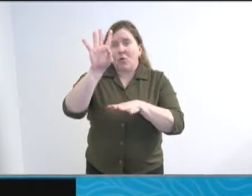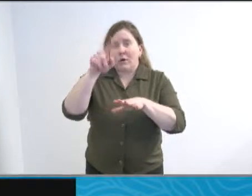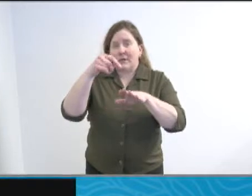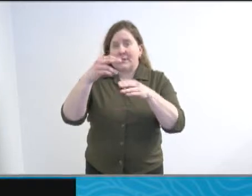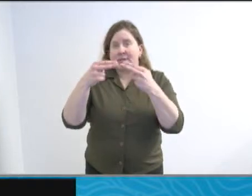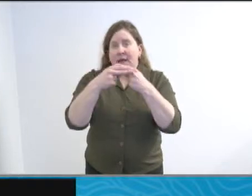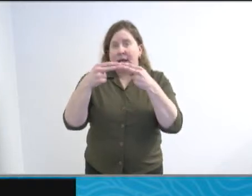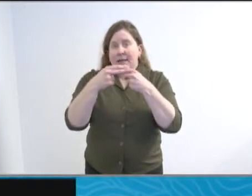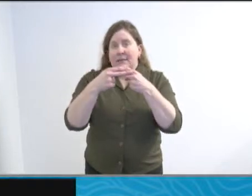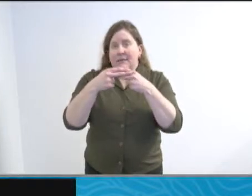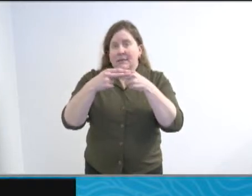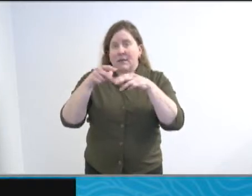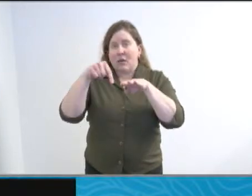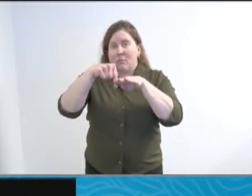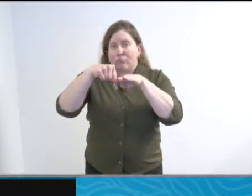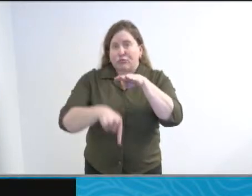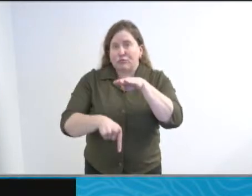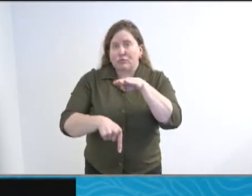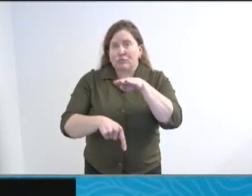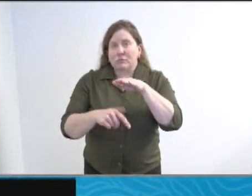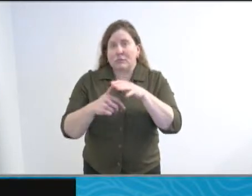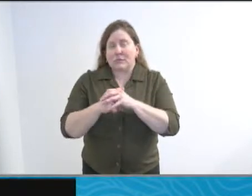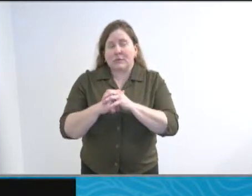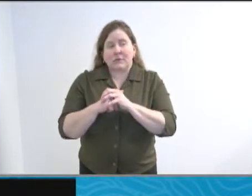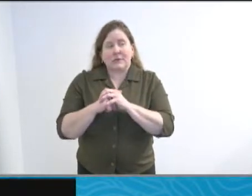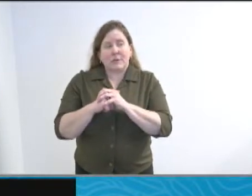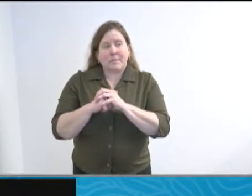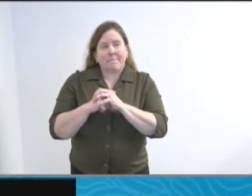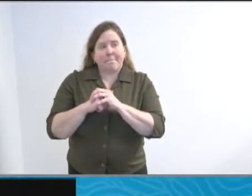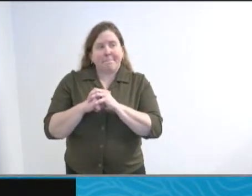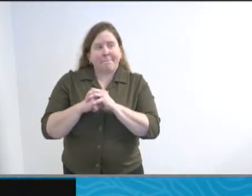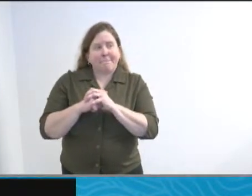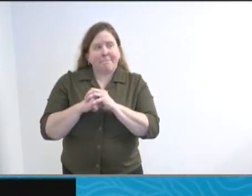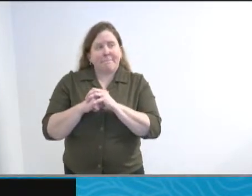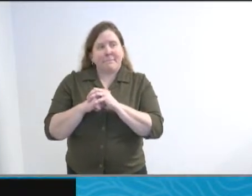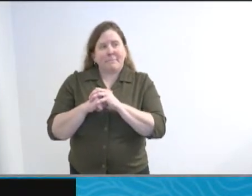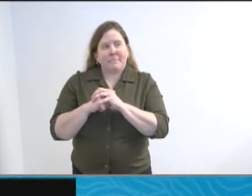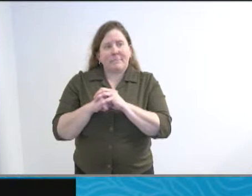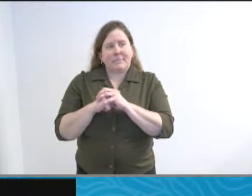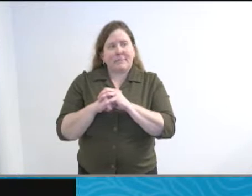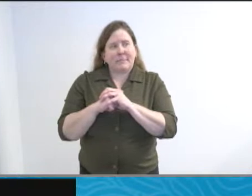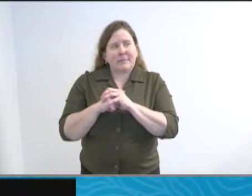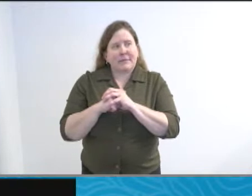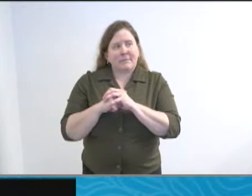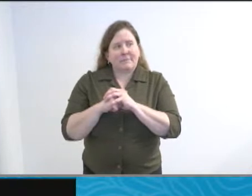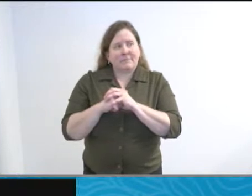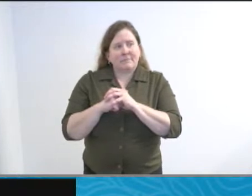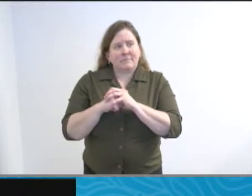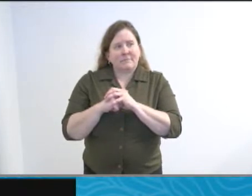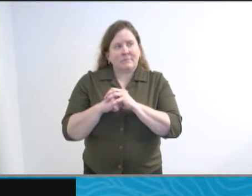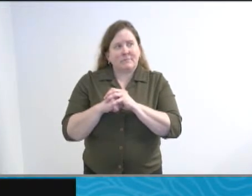George and I will be presenting the next four slides with the same template, so what you see on the left hand side,